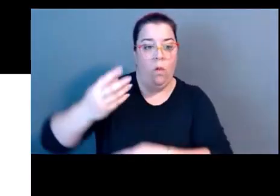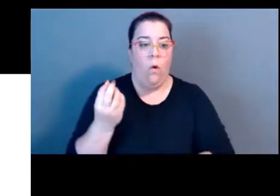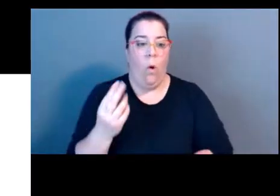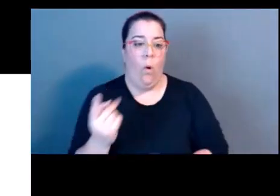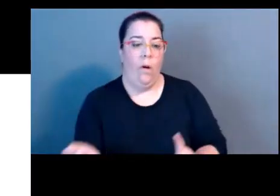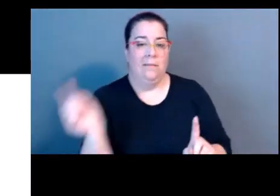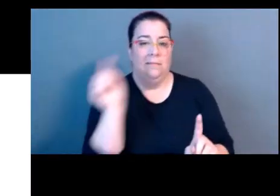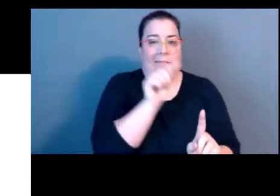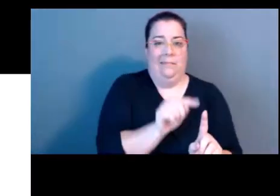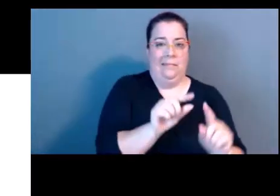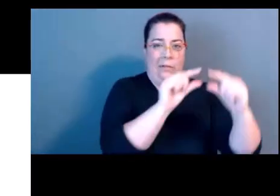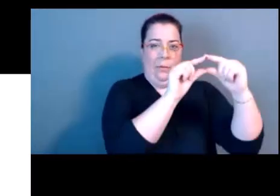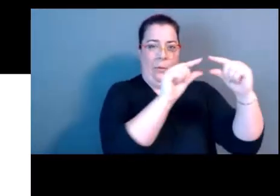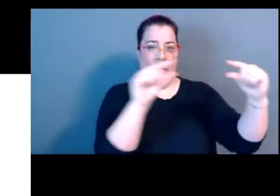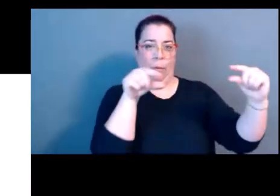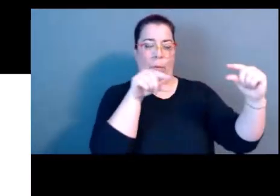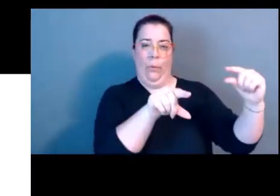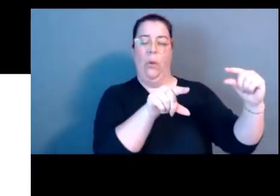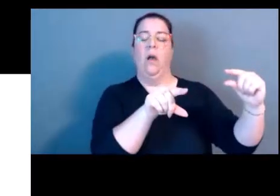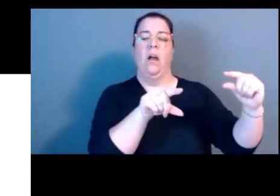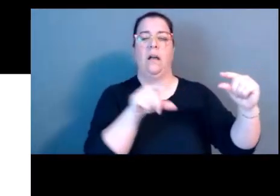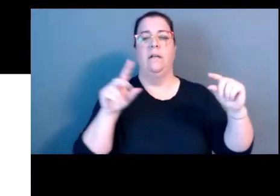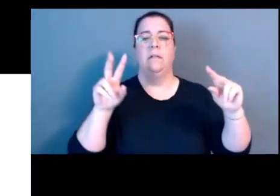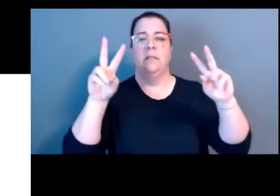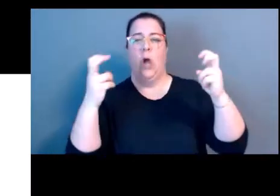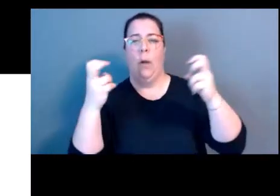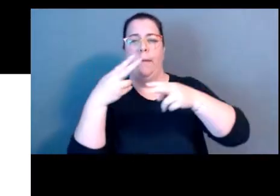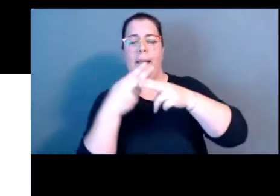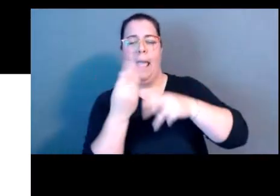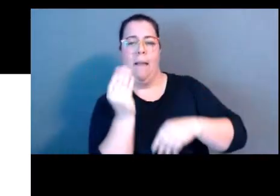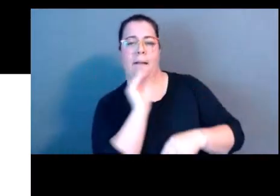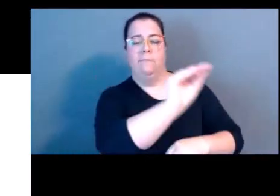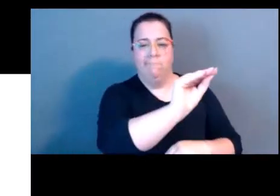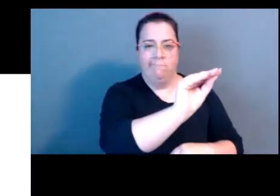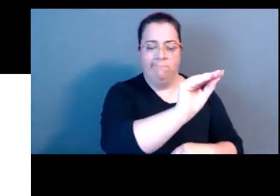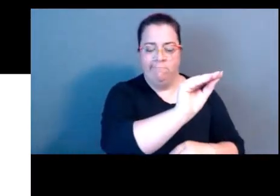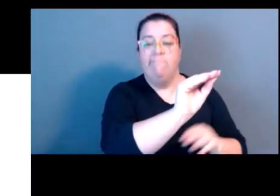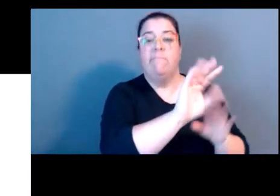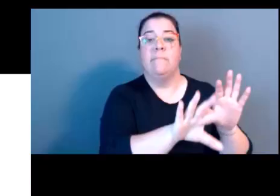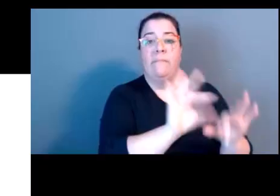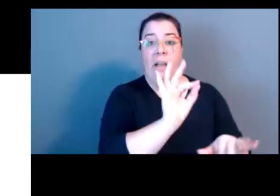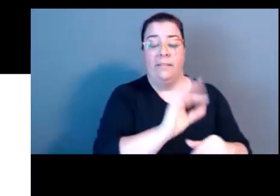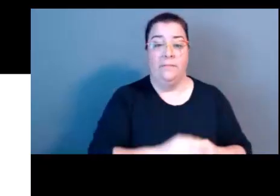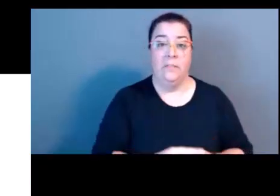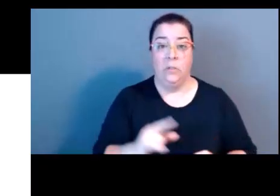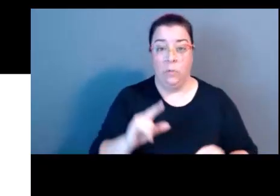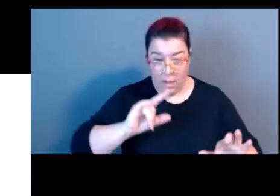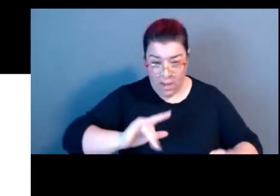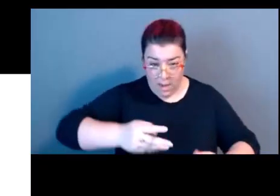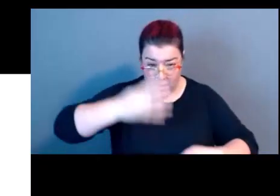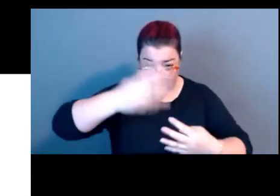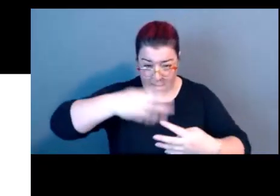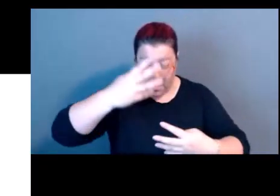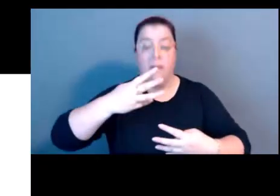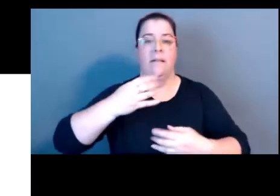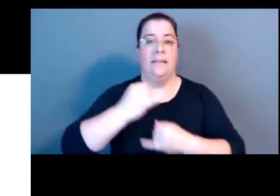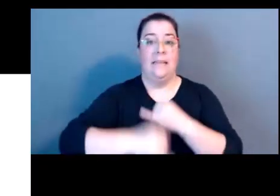in the left-hand corner. Once you find International Residencies, you'll click on it,